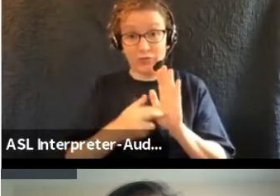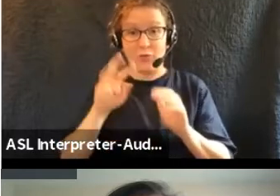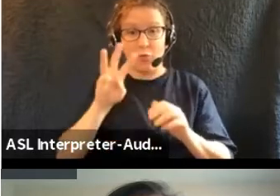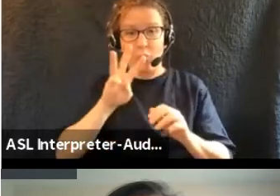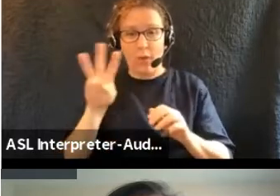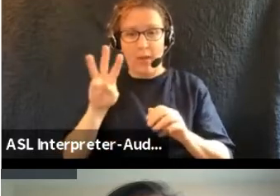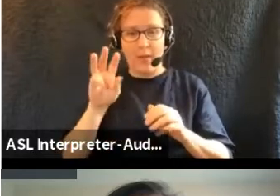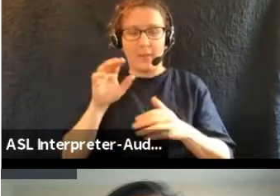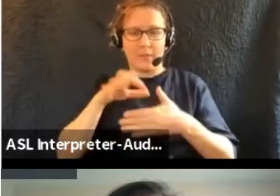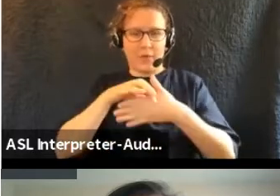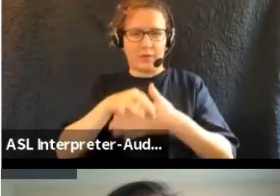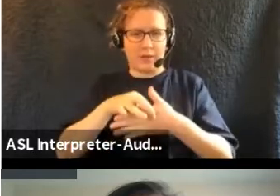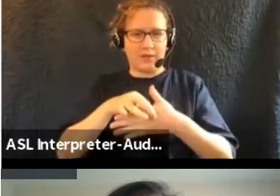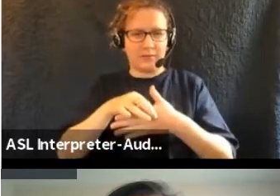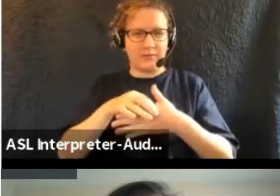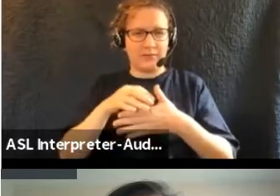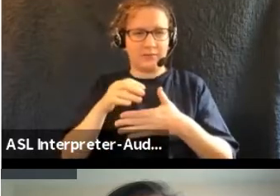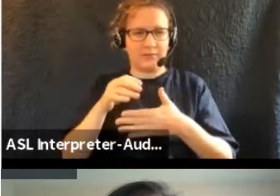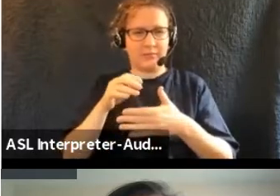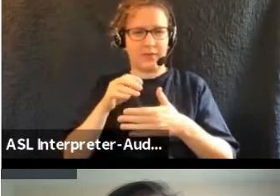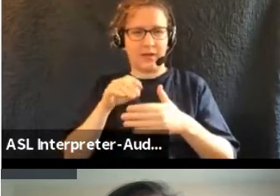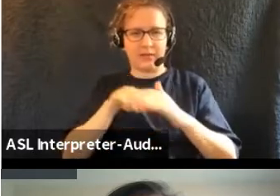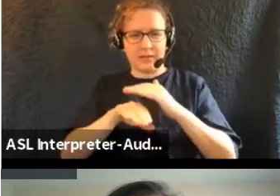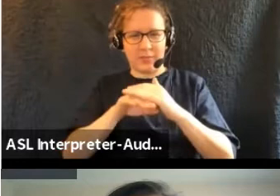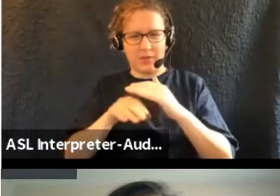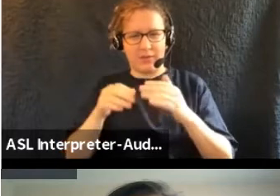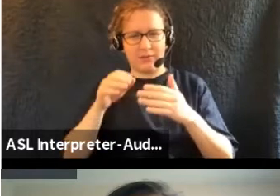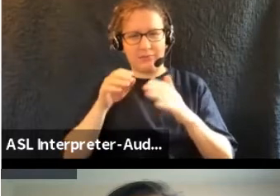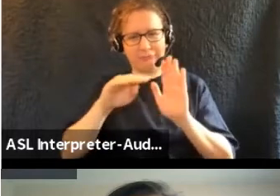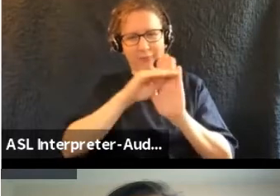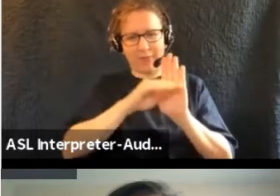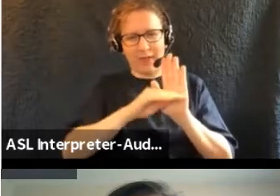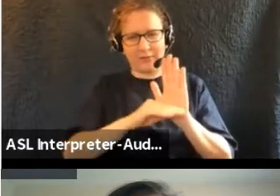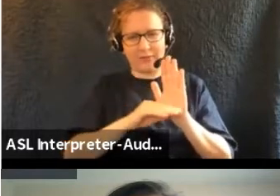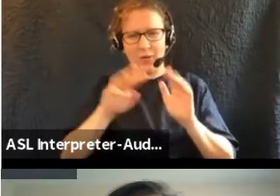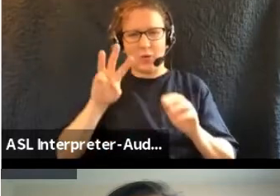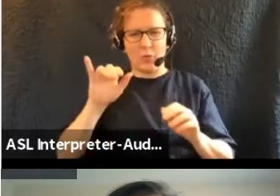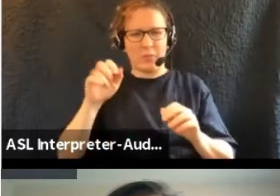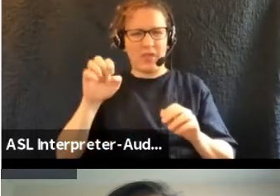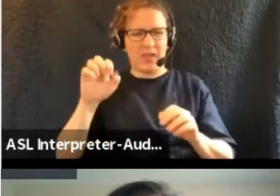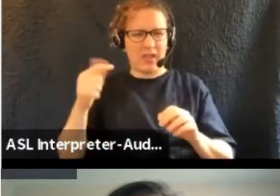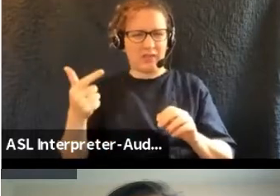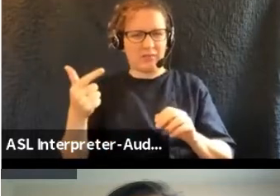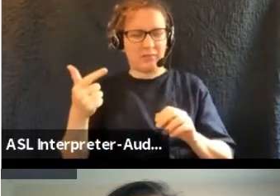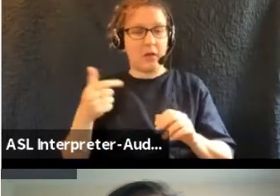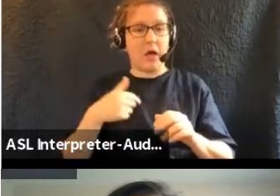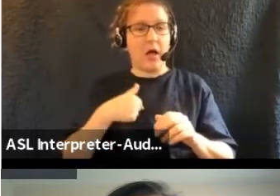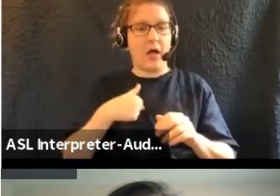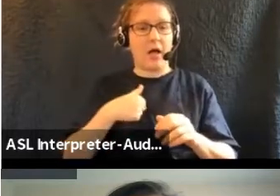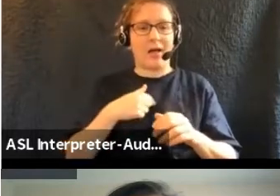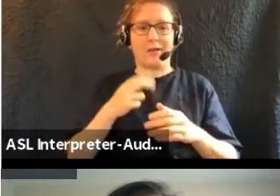I regularly use a variety of assistive technology tools such as a screen reader, NVDA, JAWS,